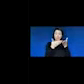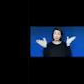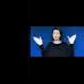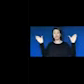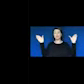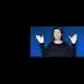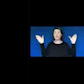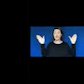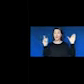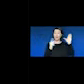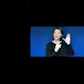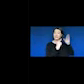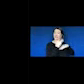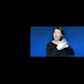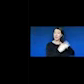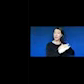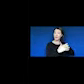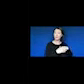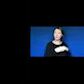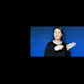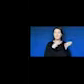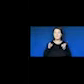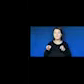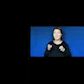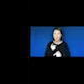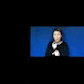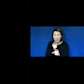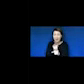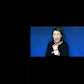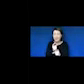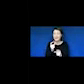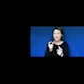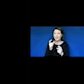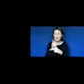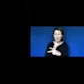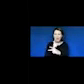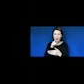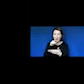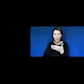Right, you are looking at what the job seeker wants instead of what a employer may want.